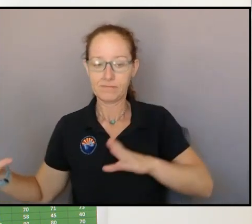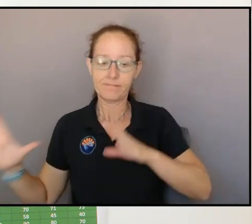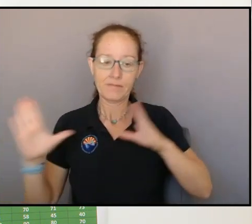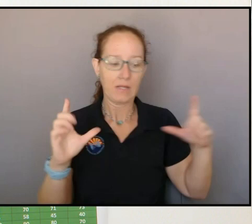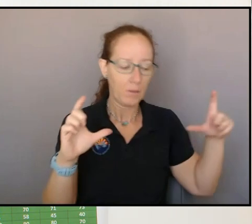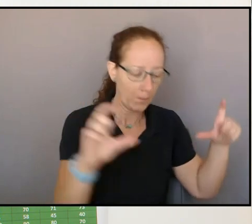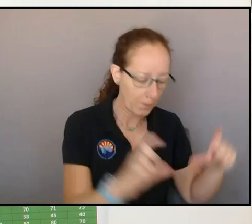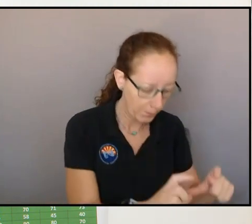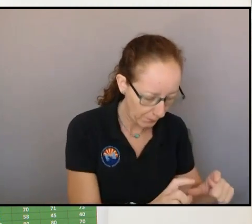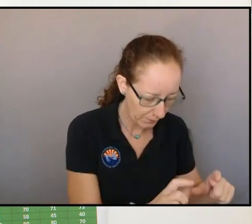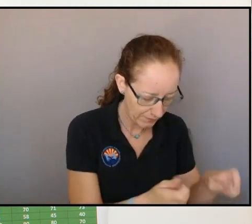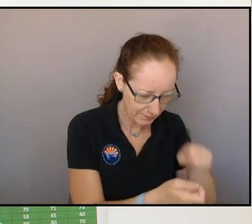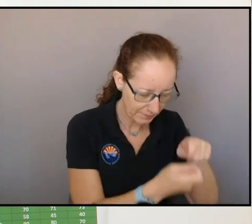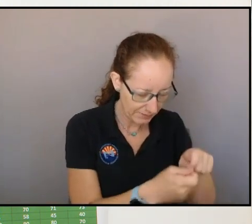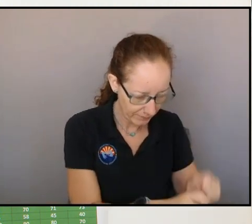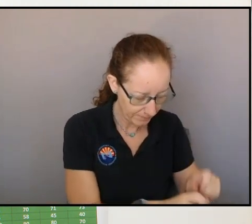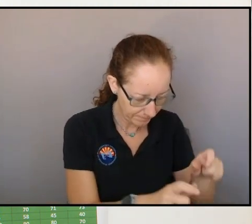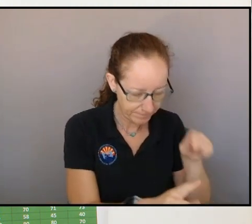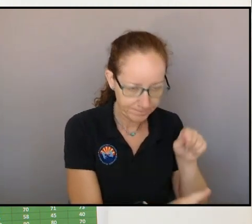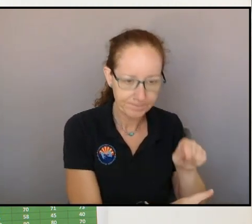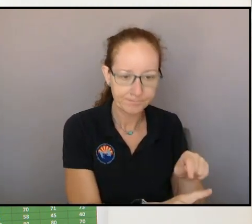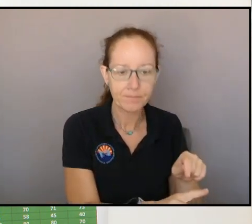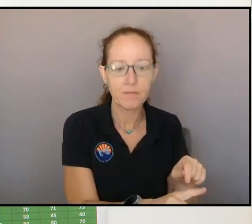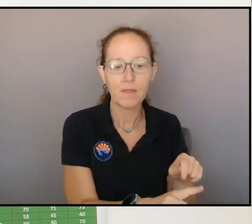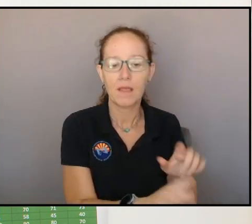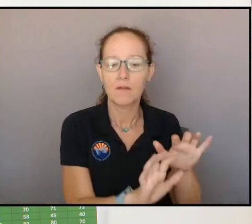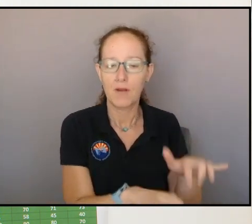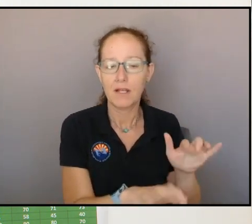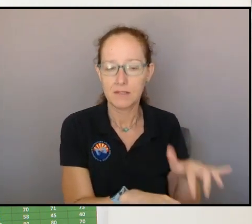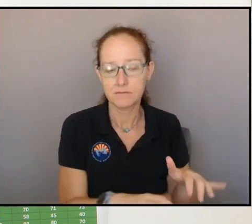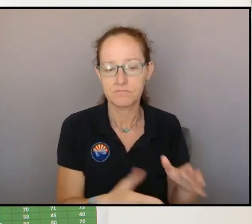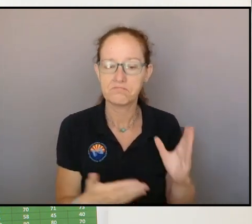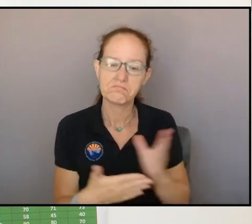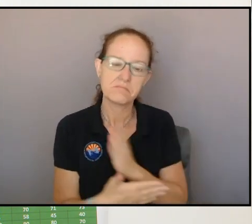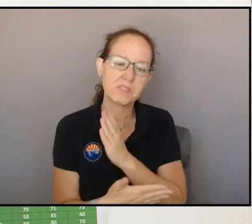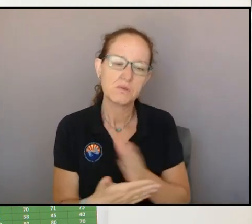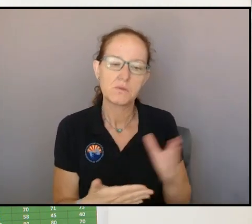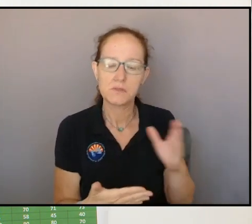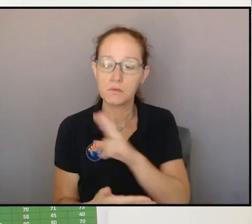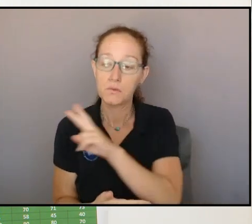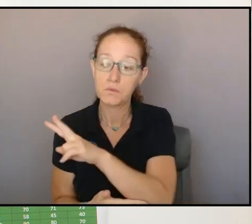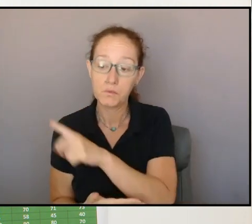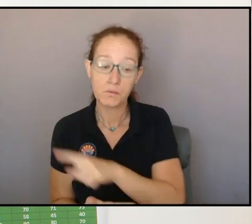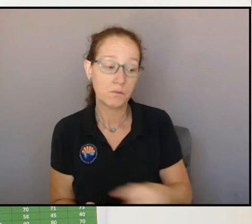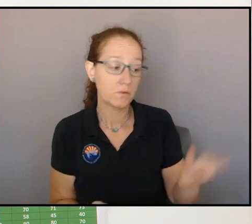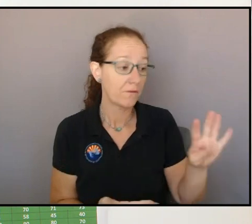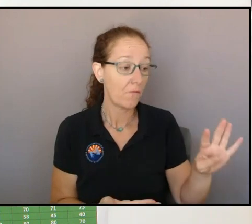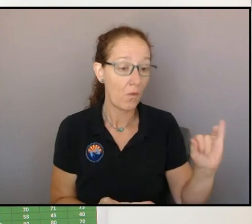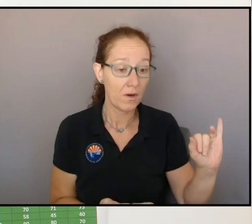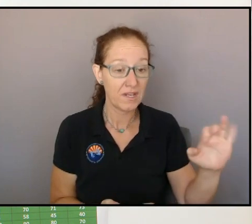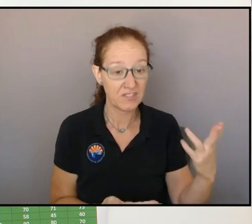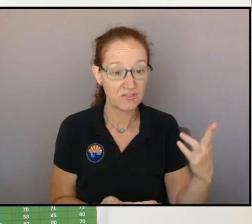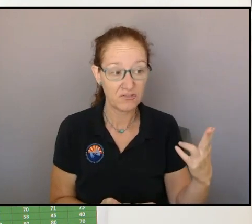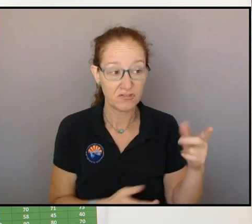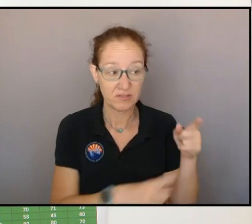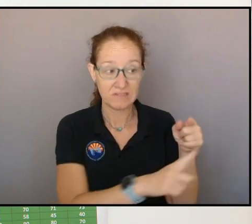expecting. And anywhere from about 2 to maybe up to 4 inches of rain for some of the higher peaks could be expected